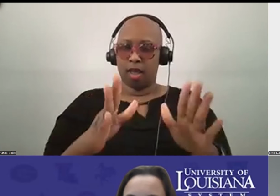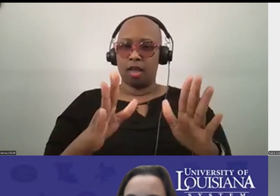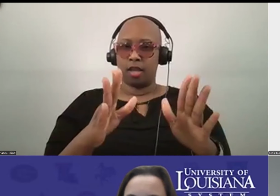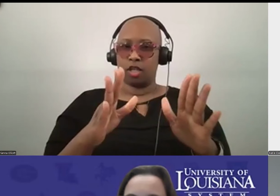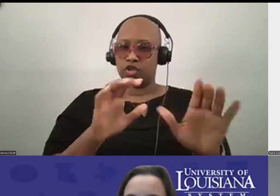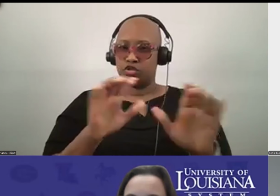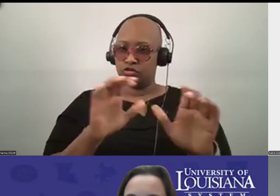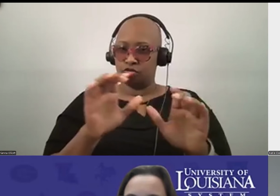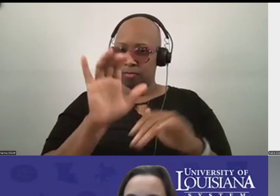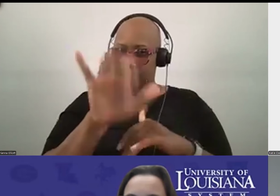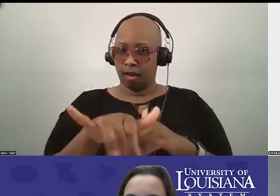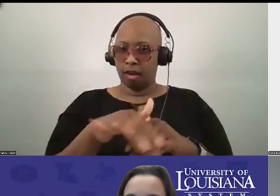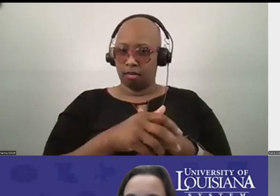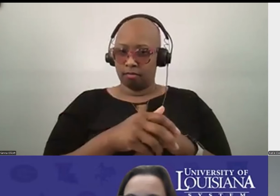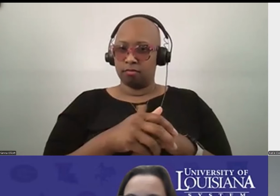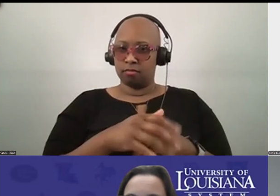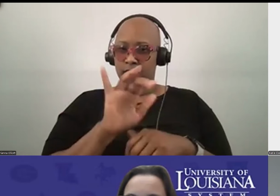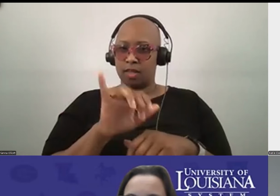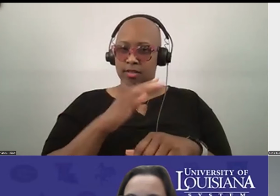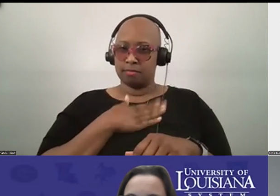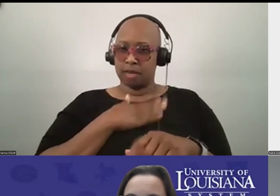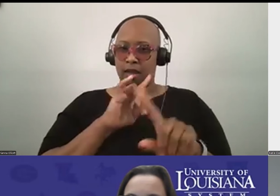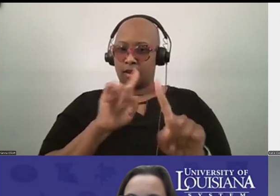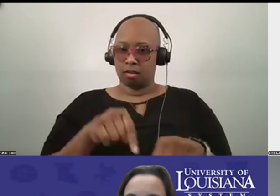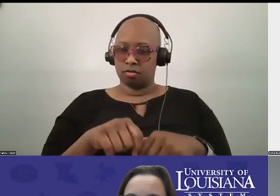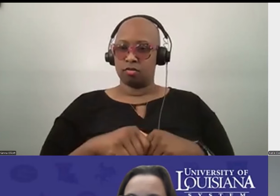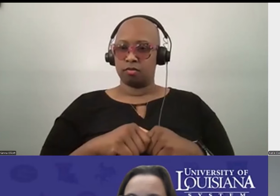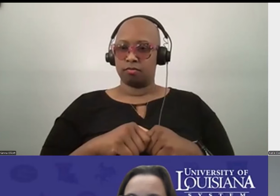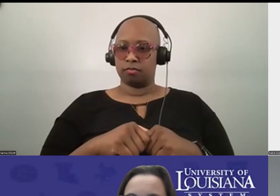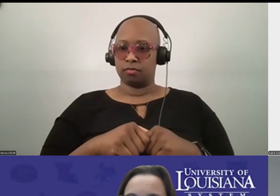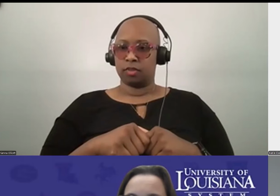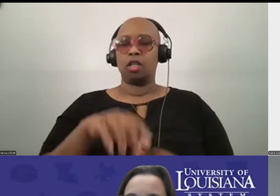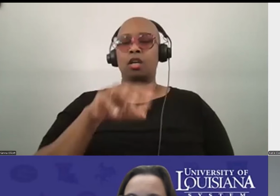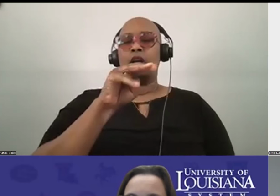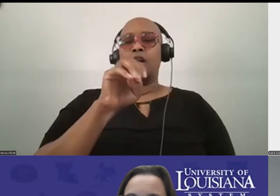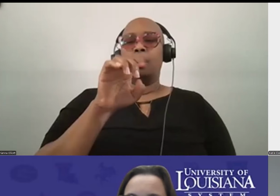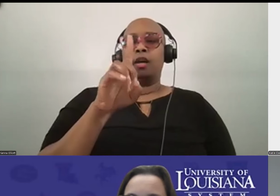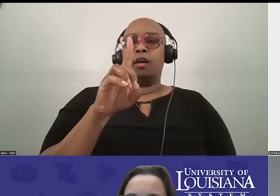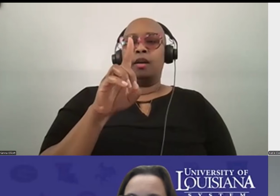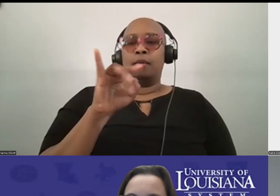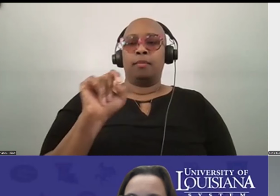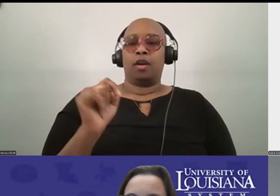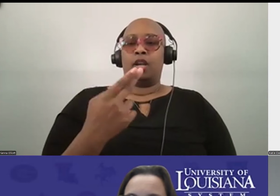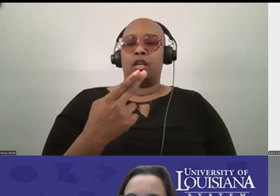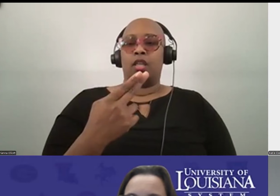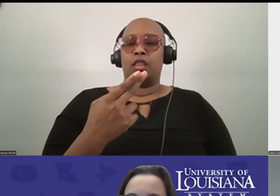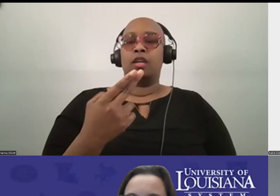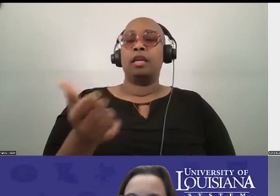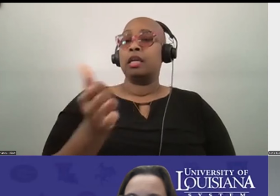sort of be my my answer on that one. Meredith, do you have any insight around um Canva and Canva